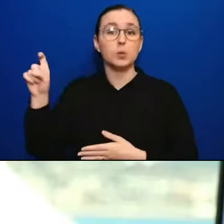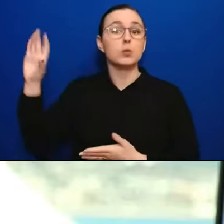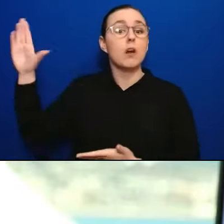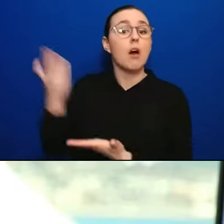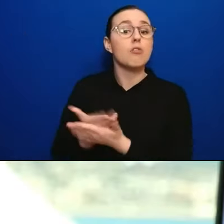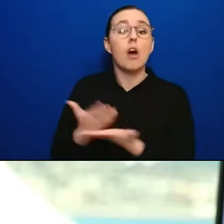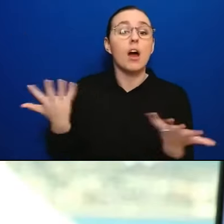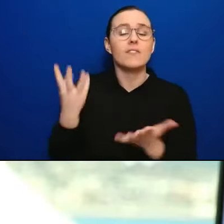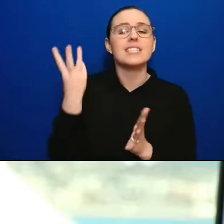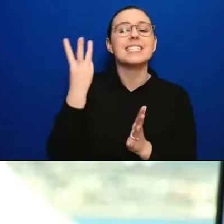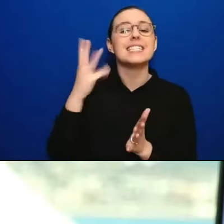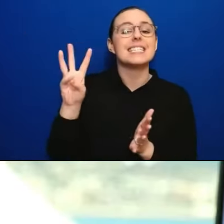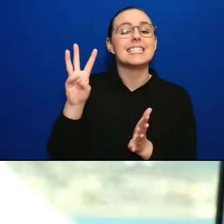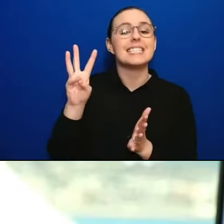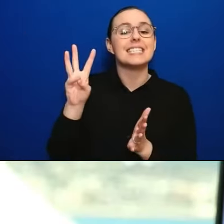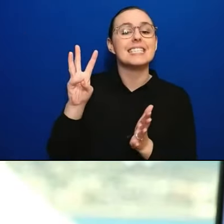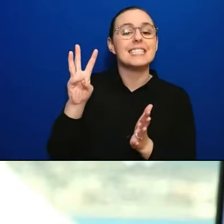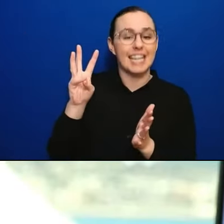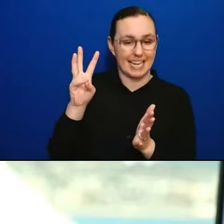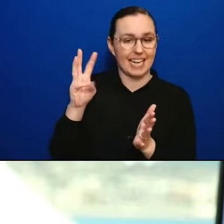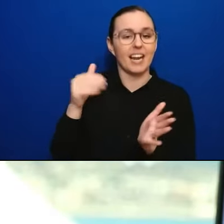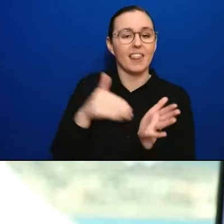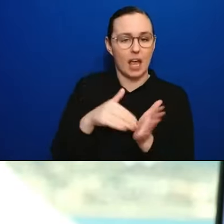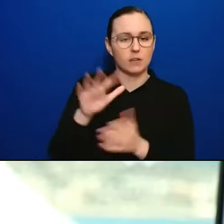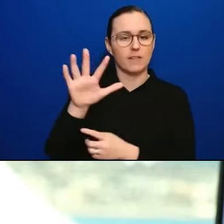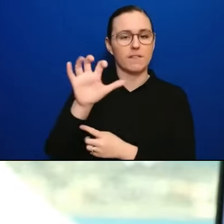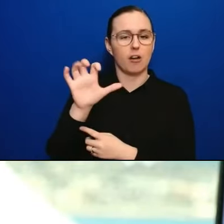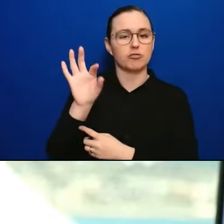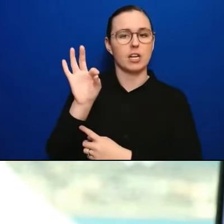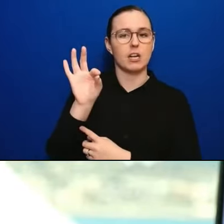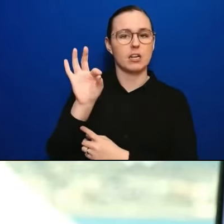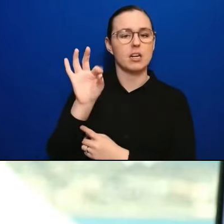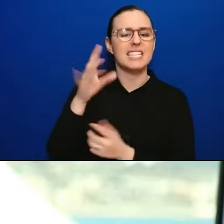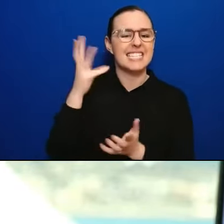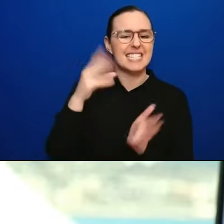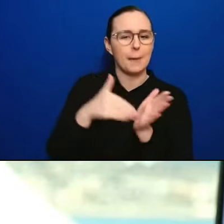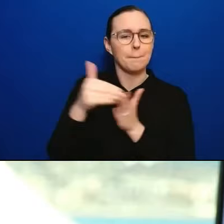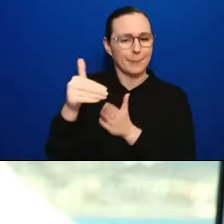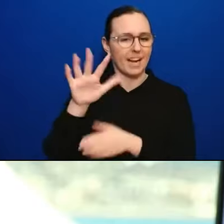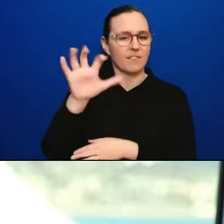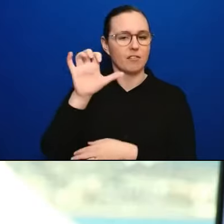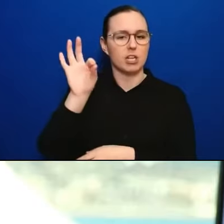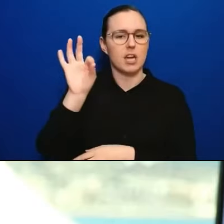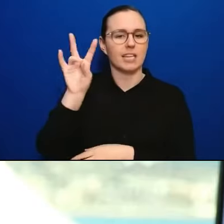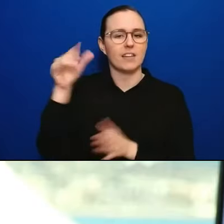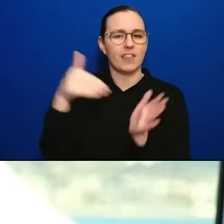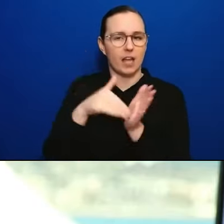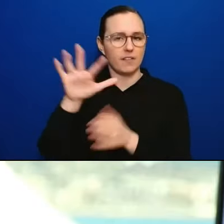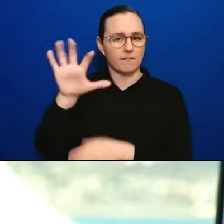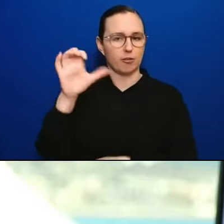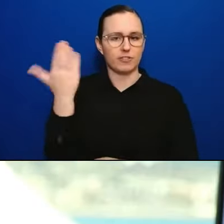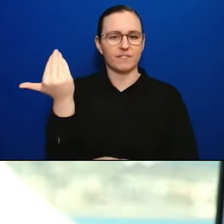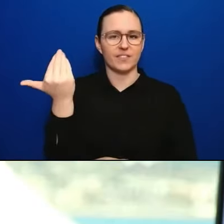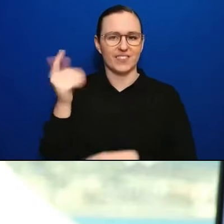16,597,515 tests between today February 1st and the middle of February this is an increase